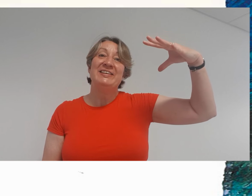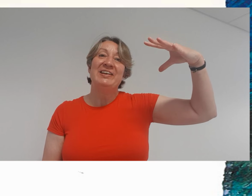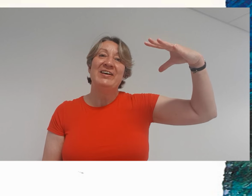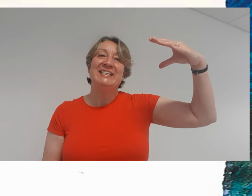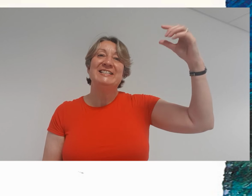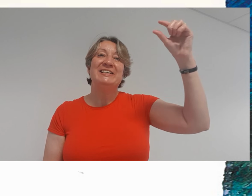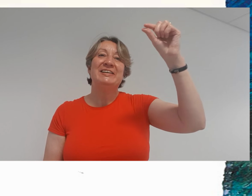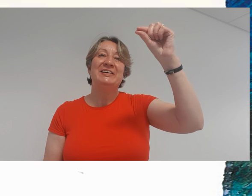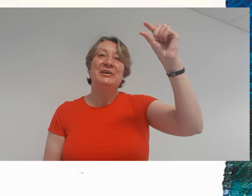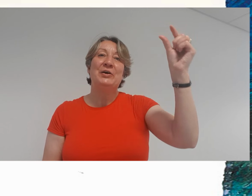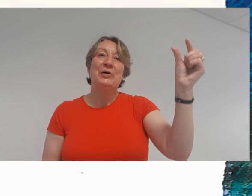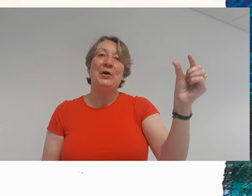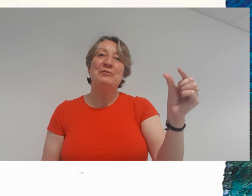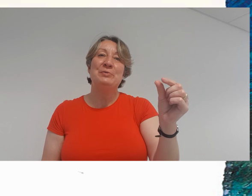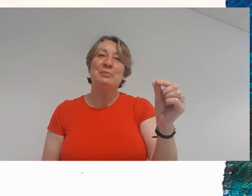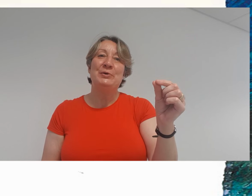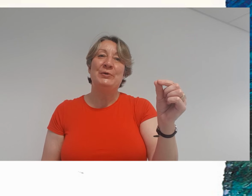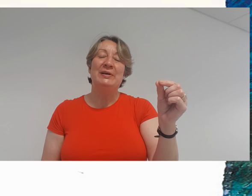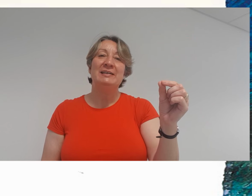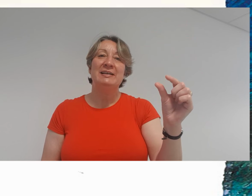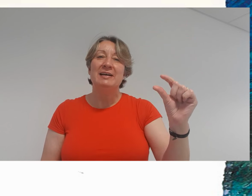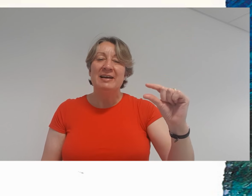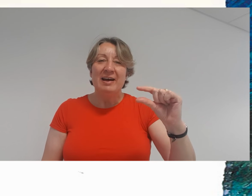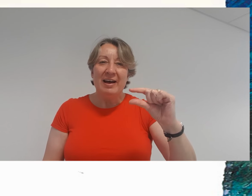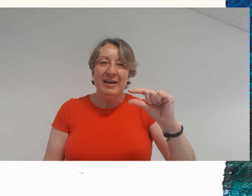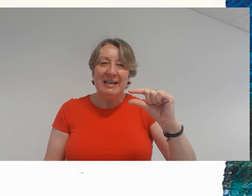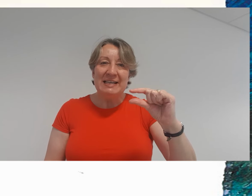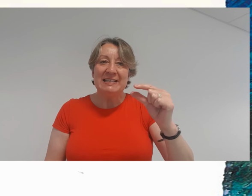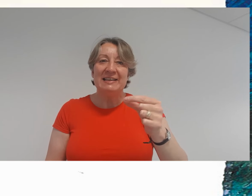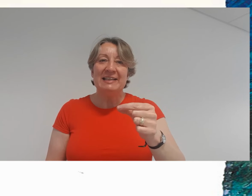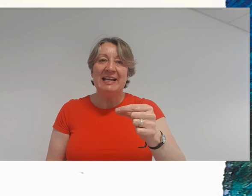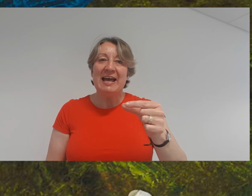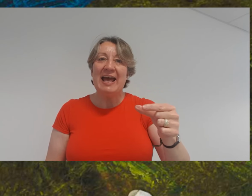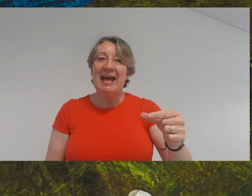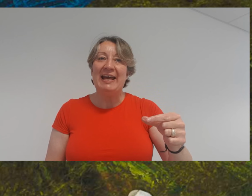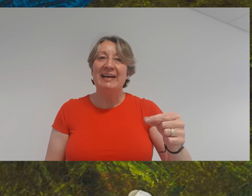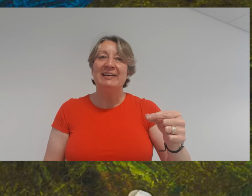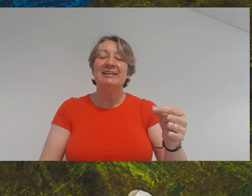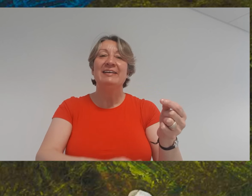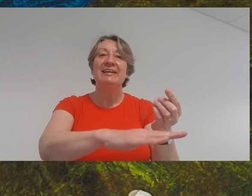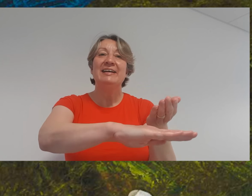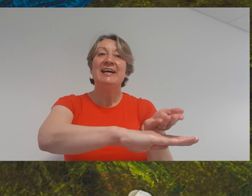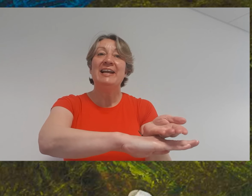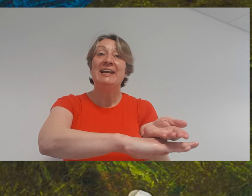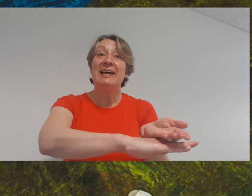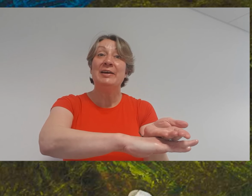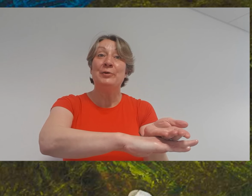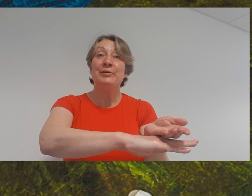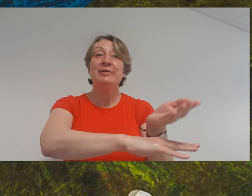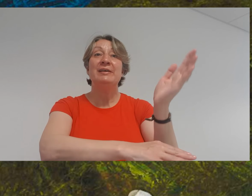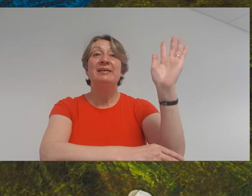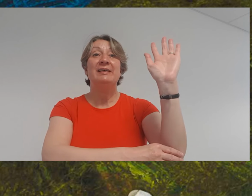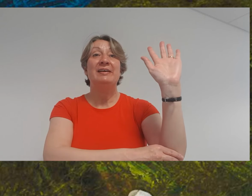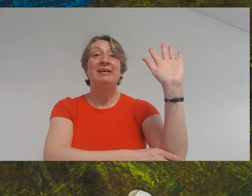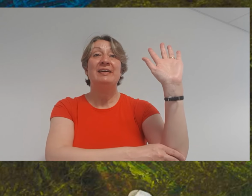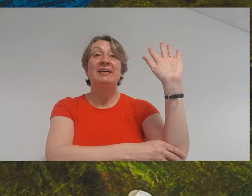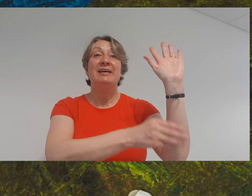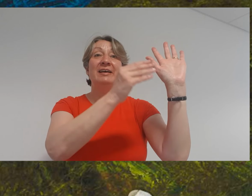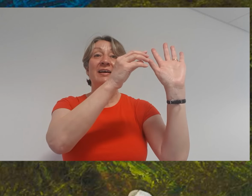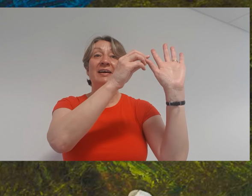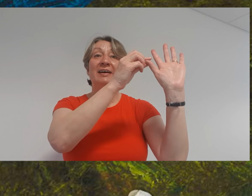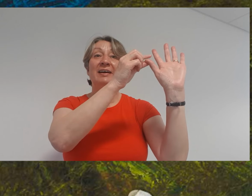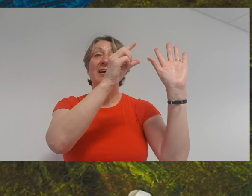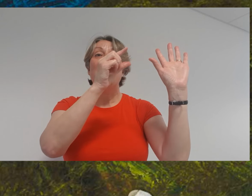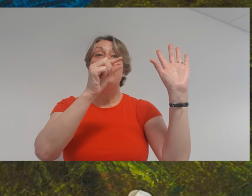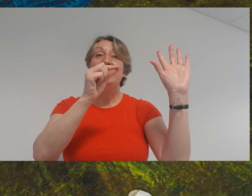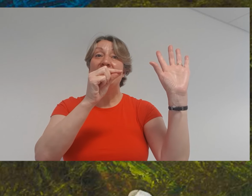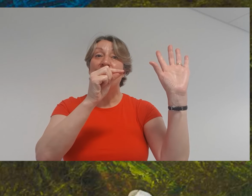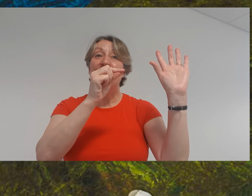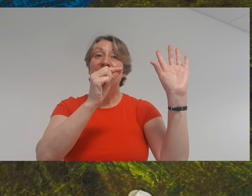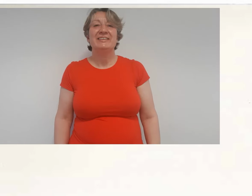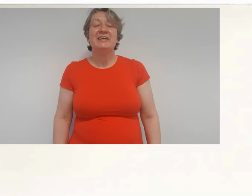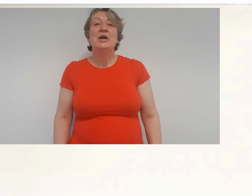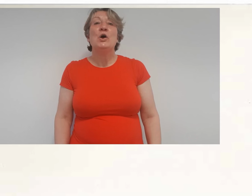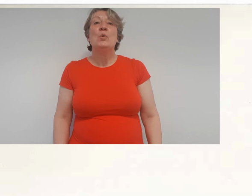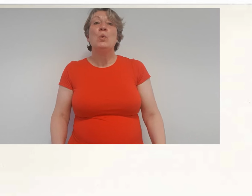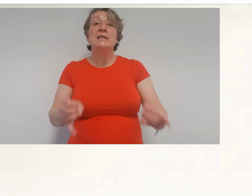in the light of the moon a little egg lay on a leaf